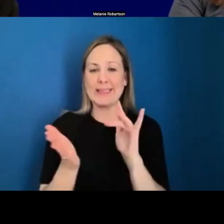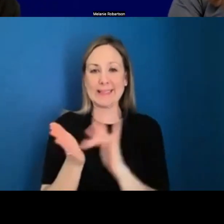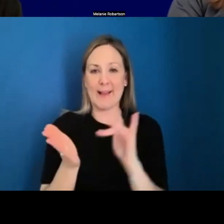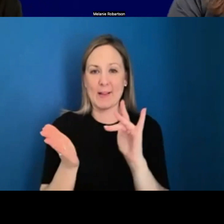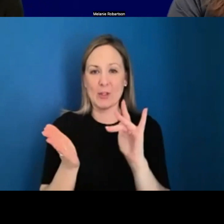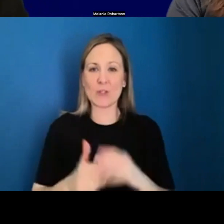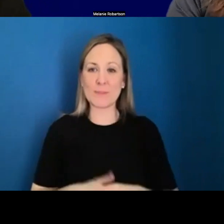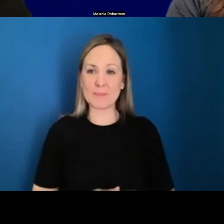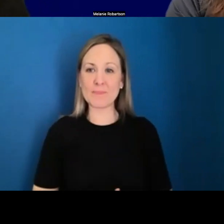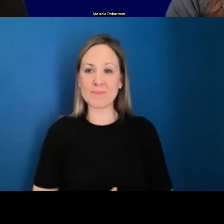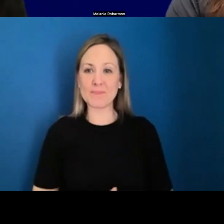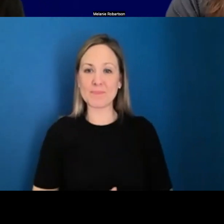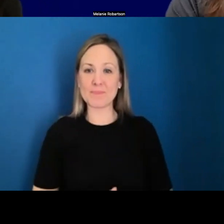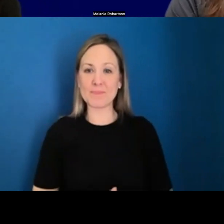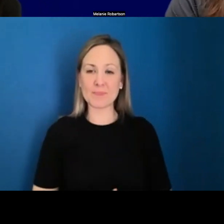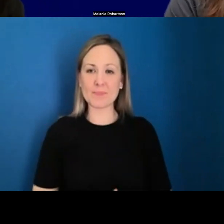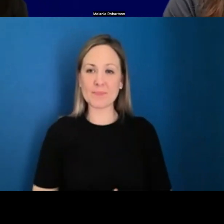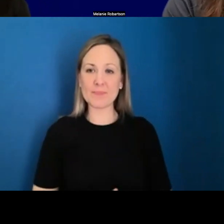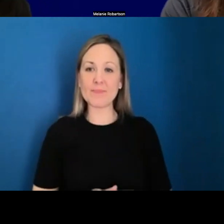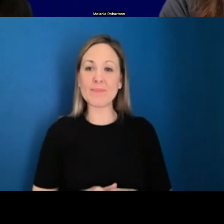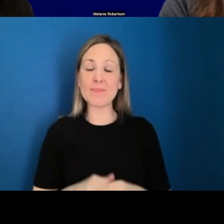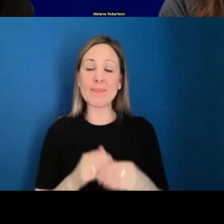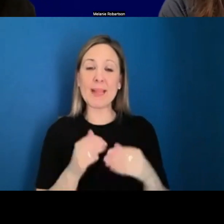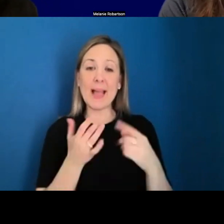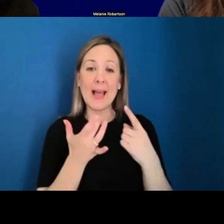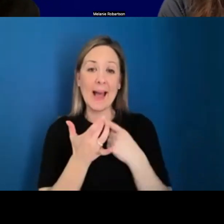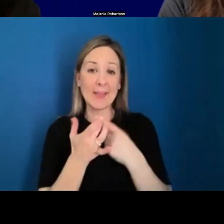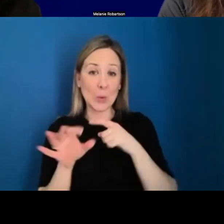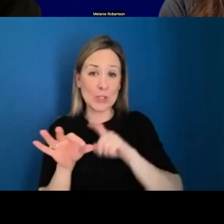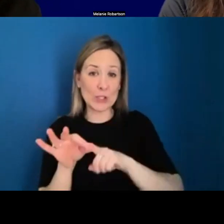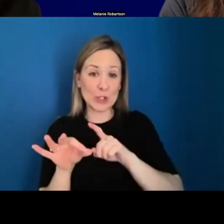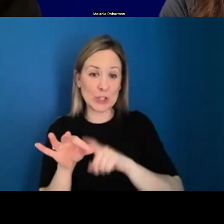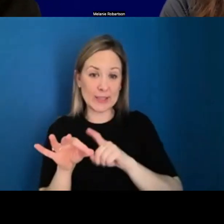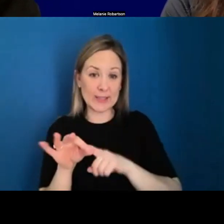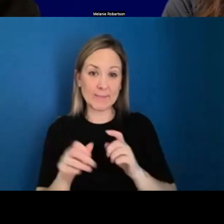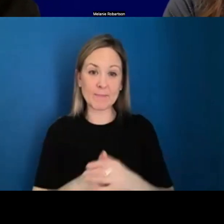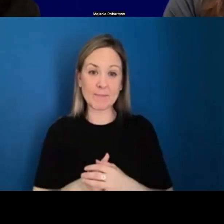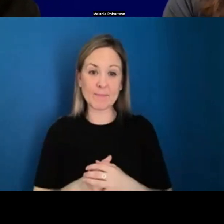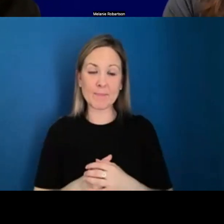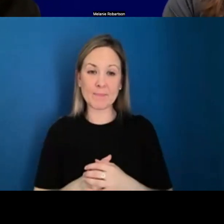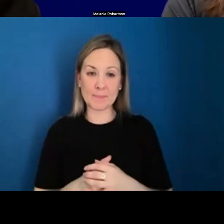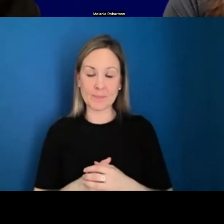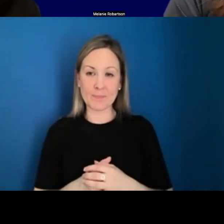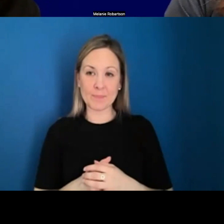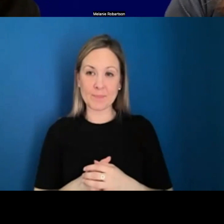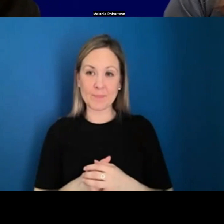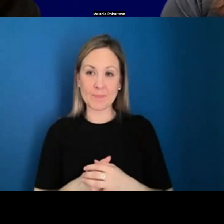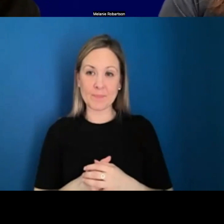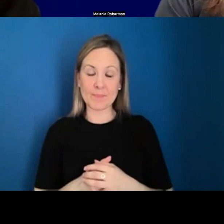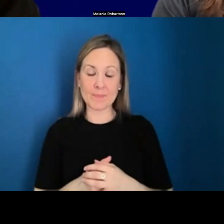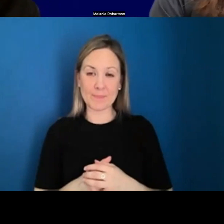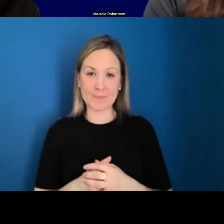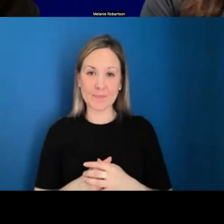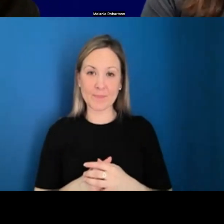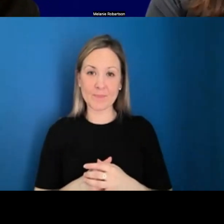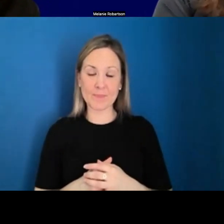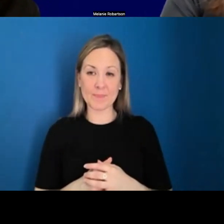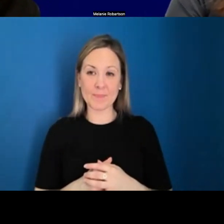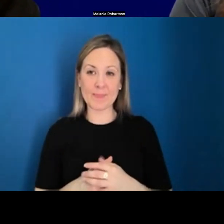We have another question that’s come through. This is about your case example,